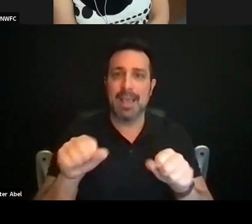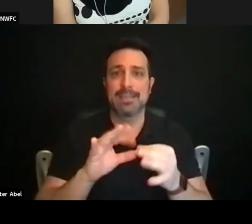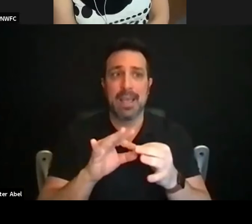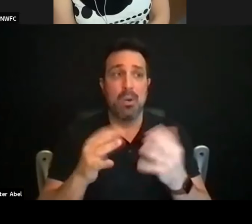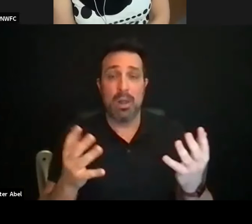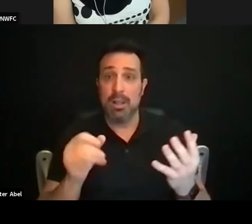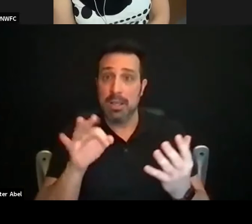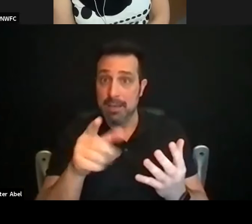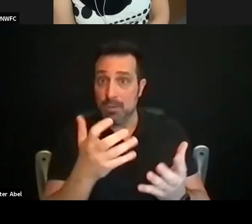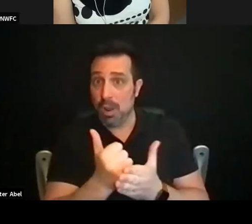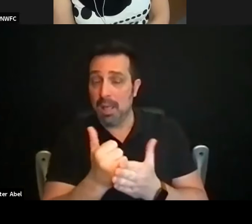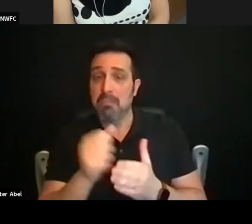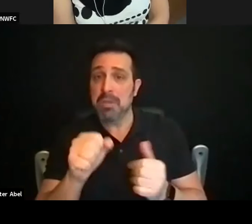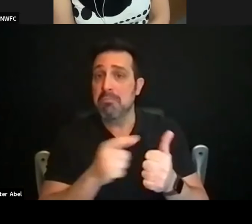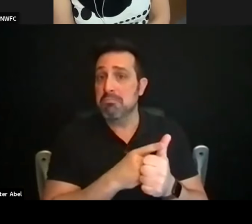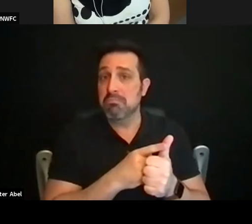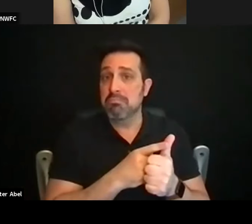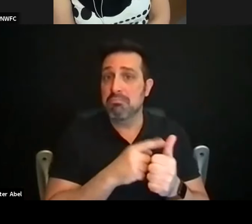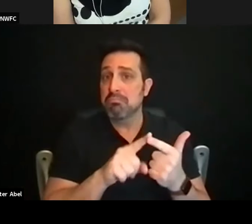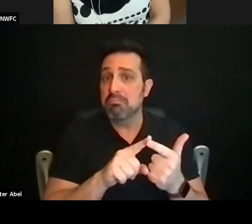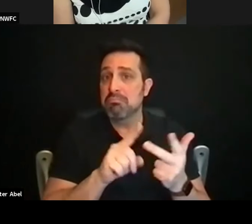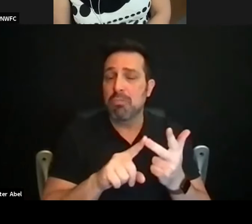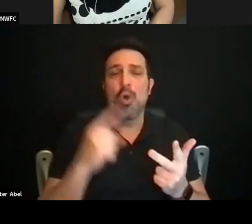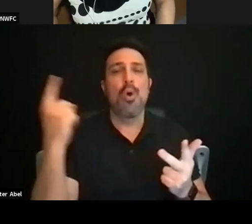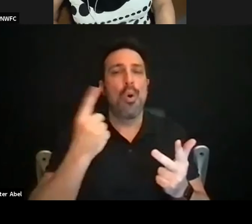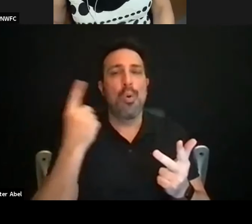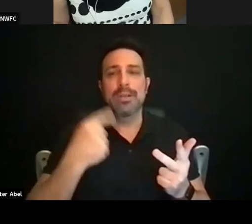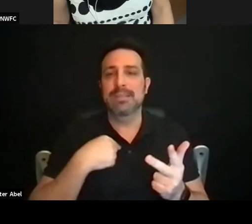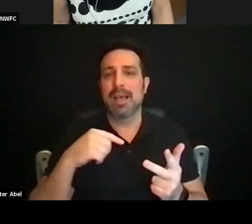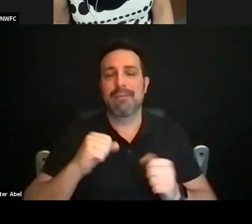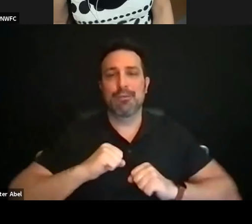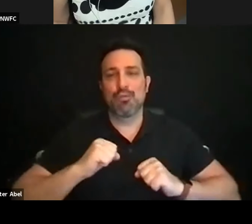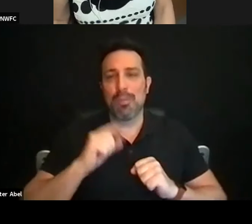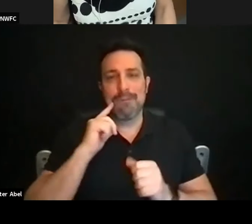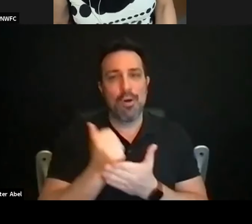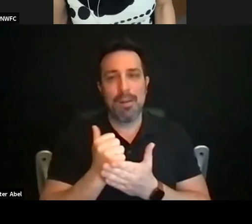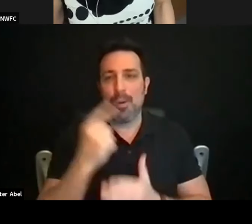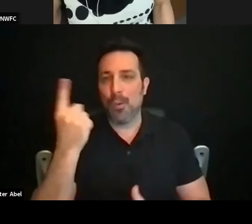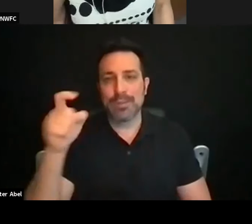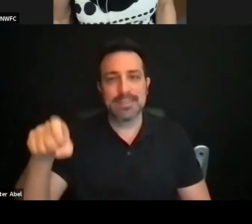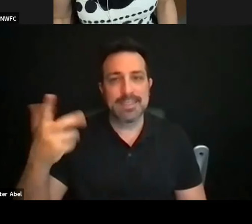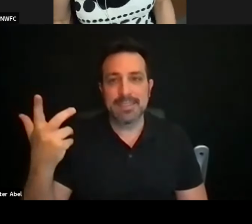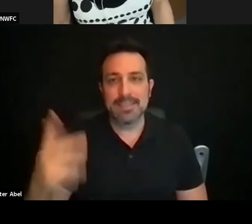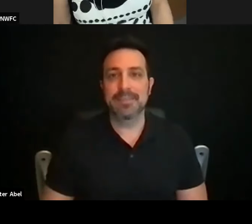don't know how to incorporate it, ask questions because there are a ton of people in this work that